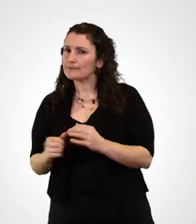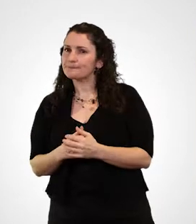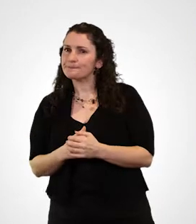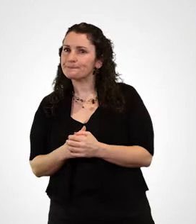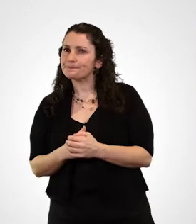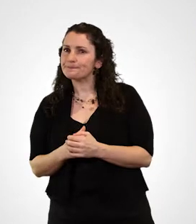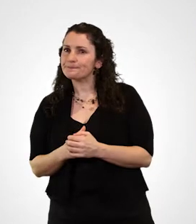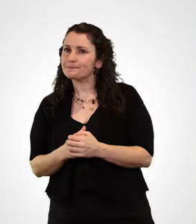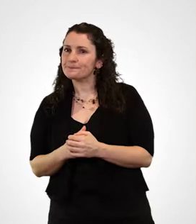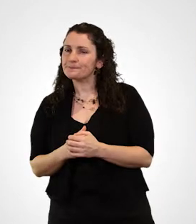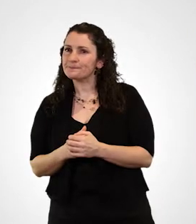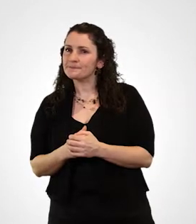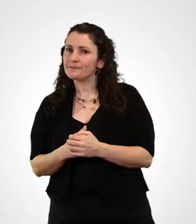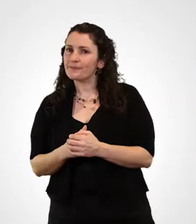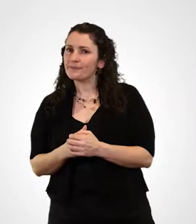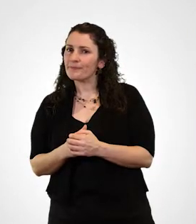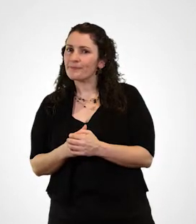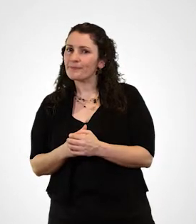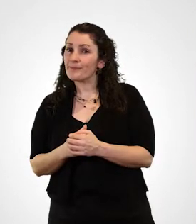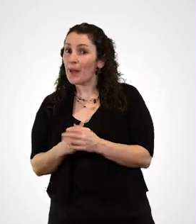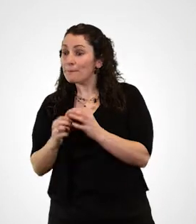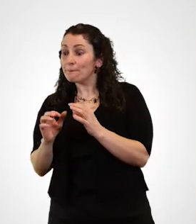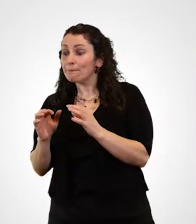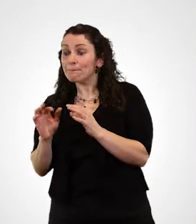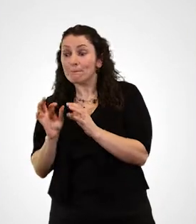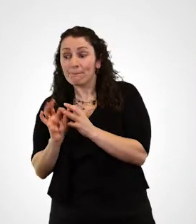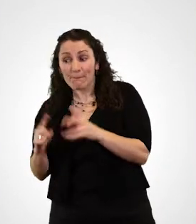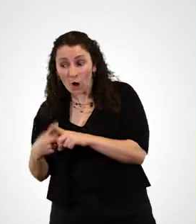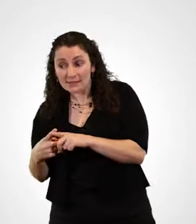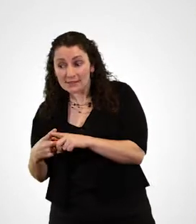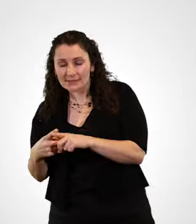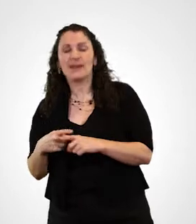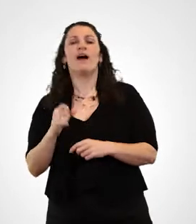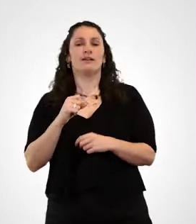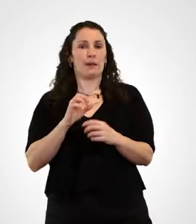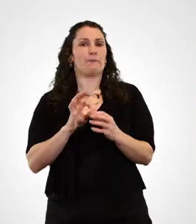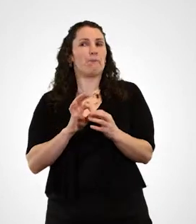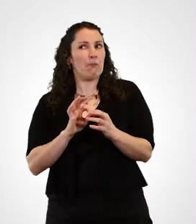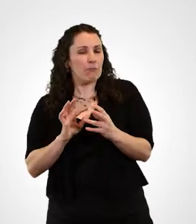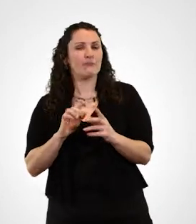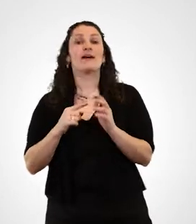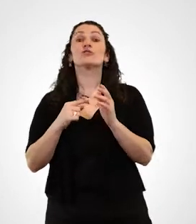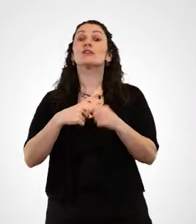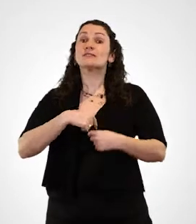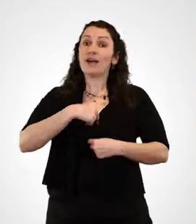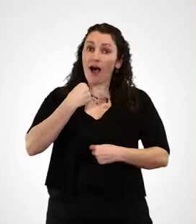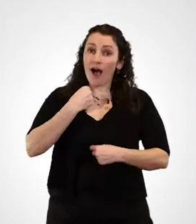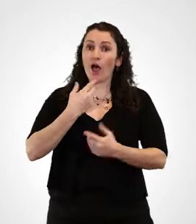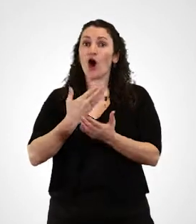A tie on a -- TEACHER: Box. Box. TEACHER: A tie on a box.